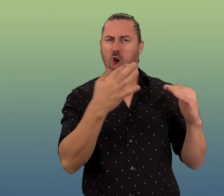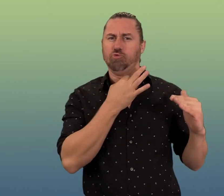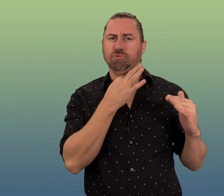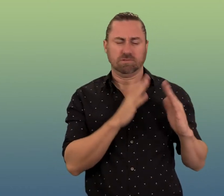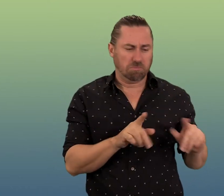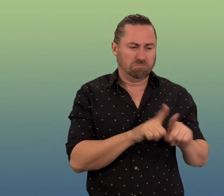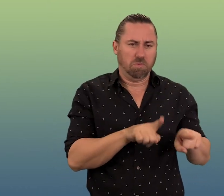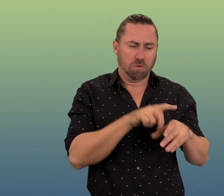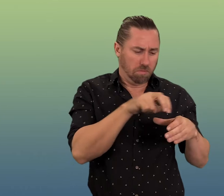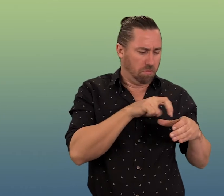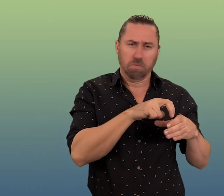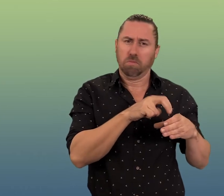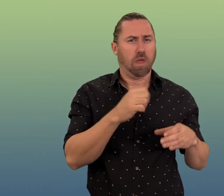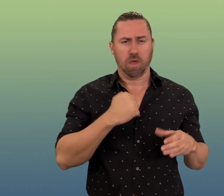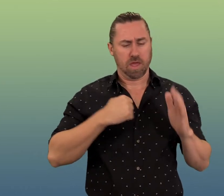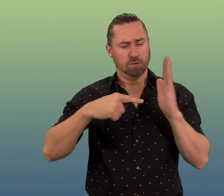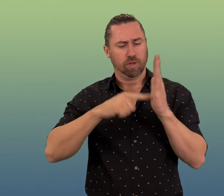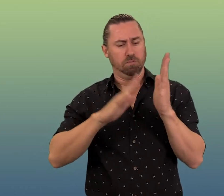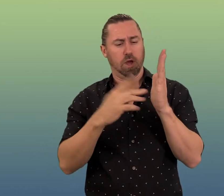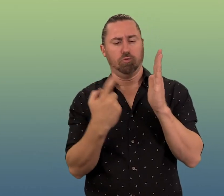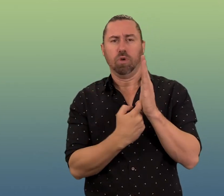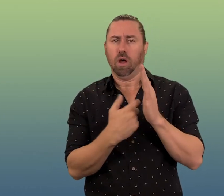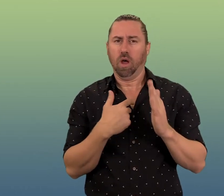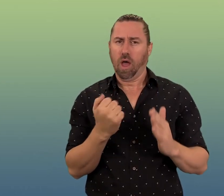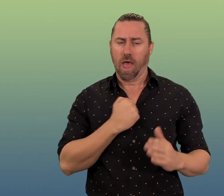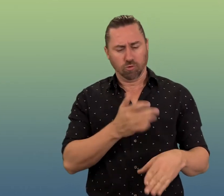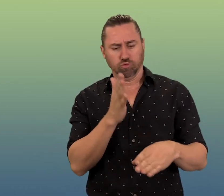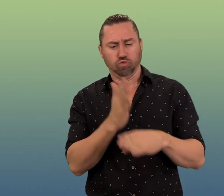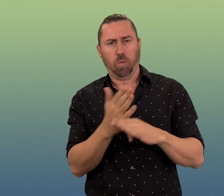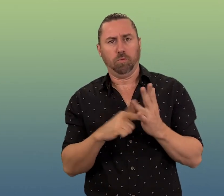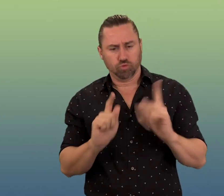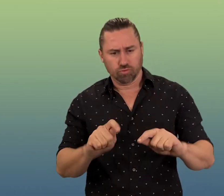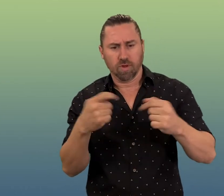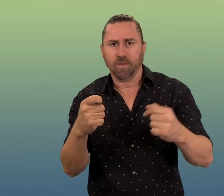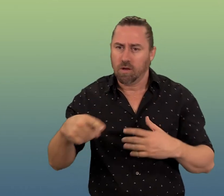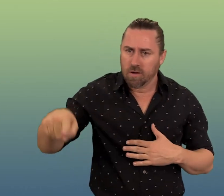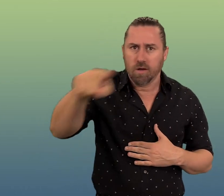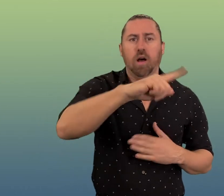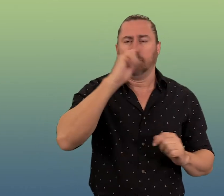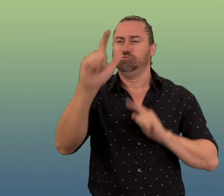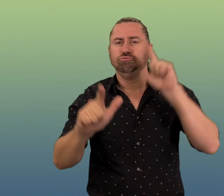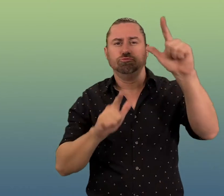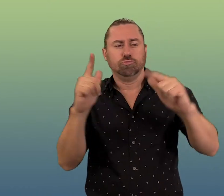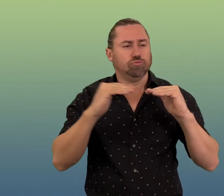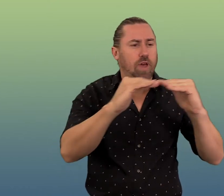TMR has a responsibility to the community to provide a transport network that is accessible and inclusive